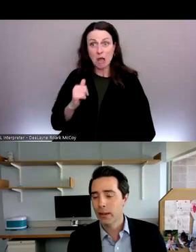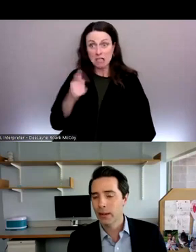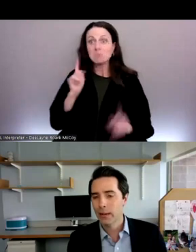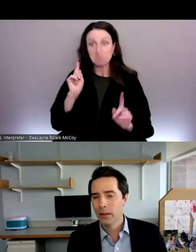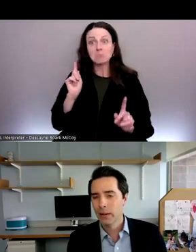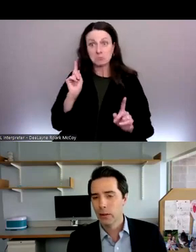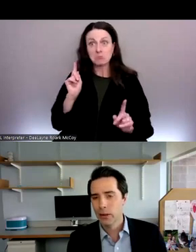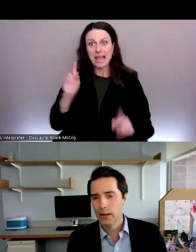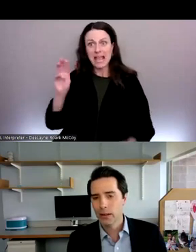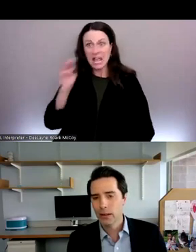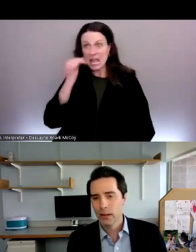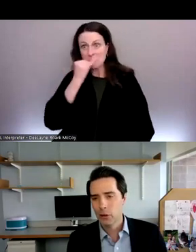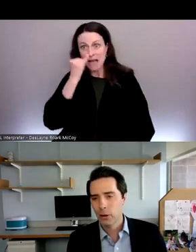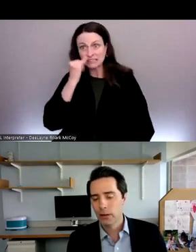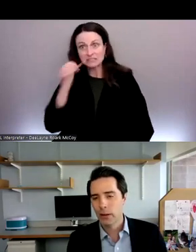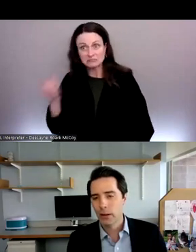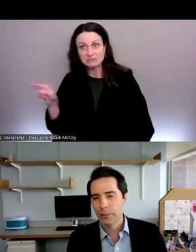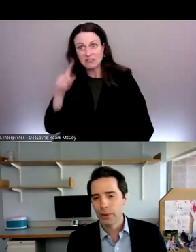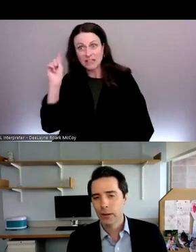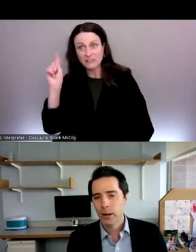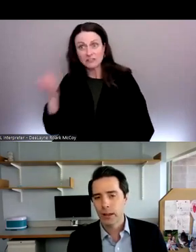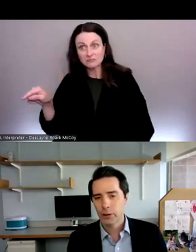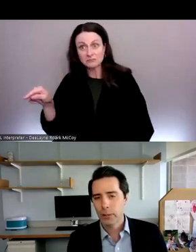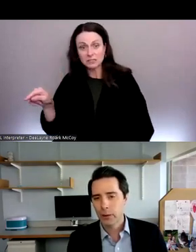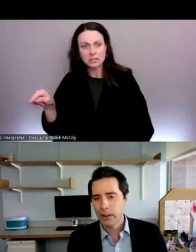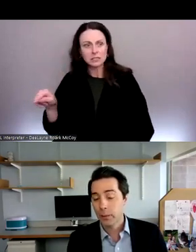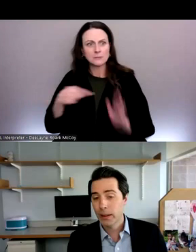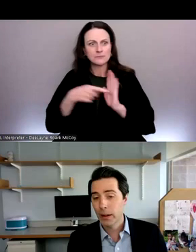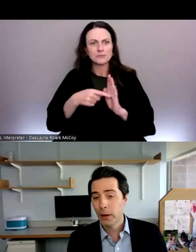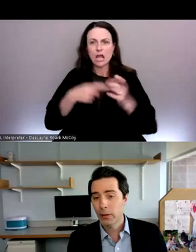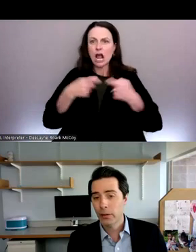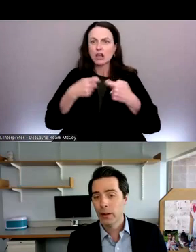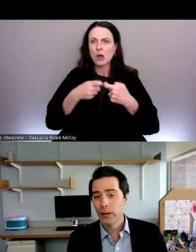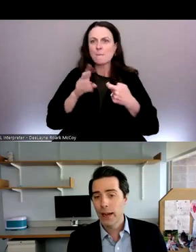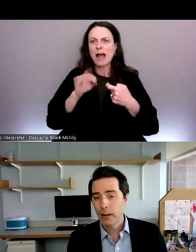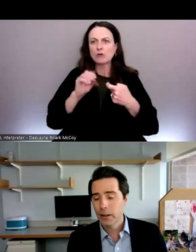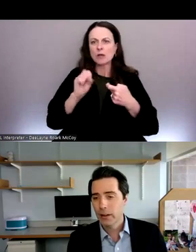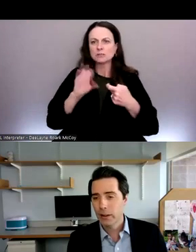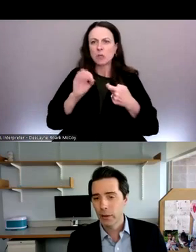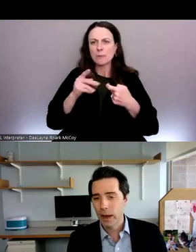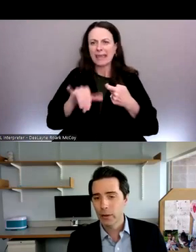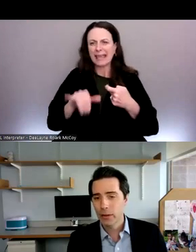mice so this is showing um electron